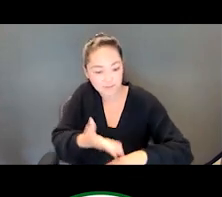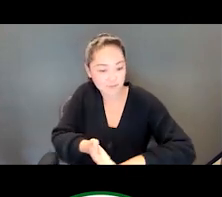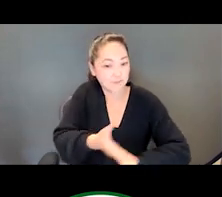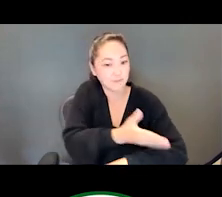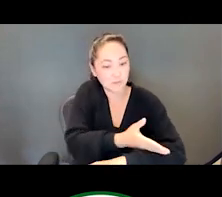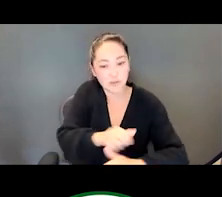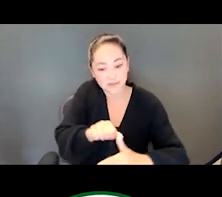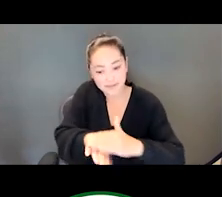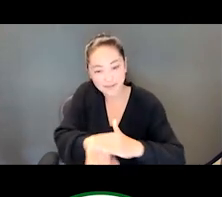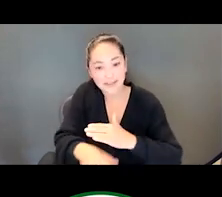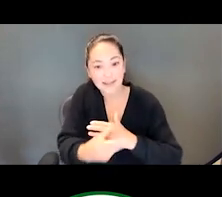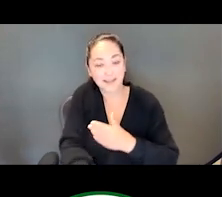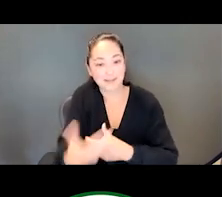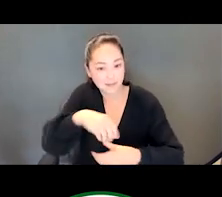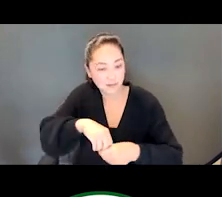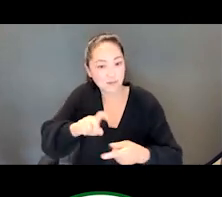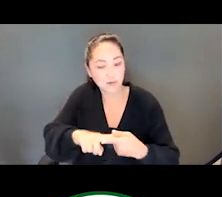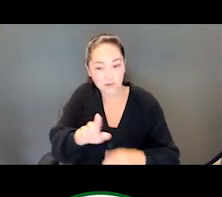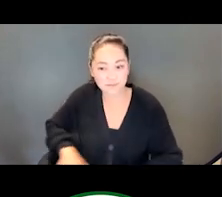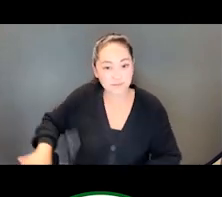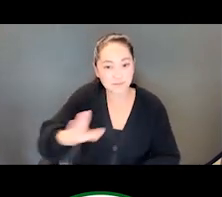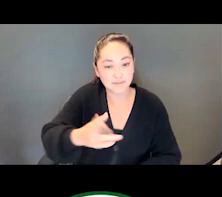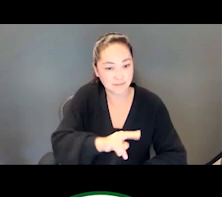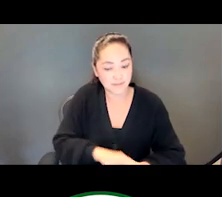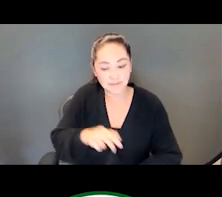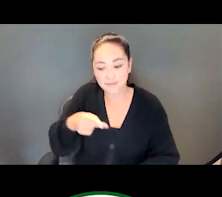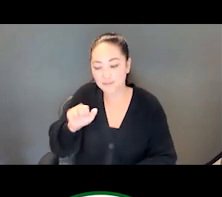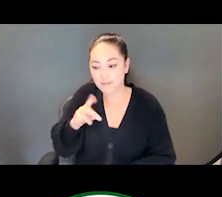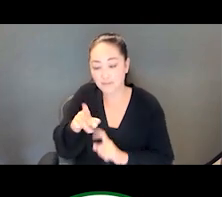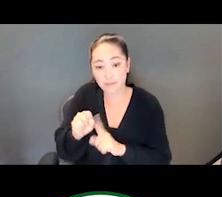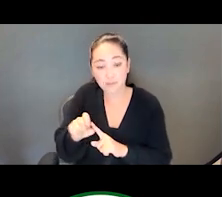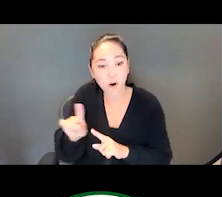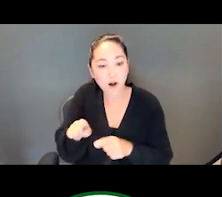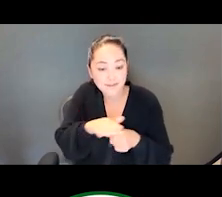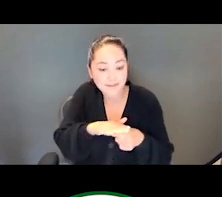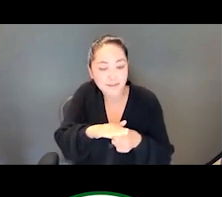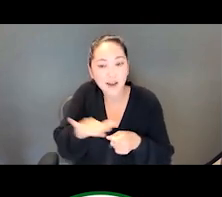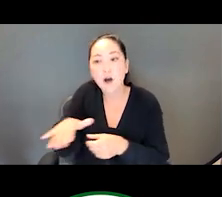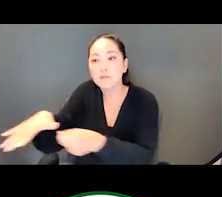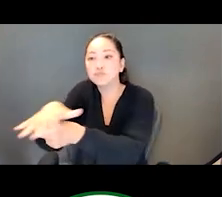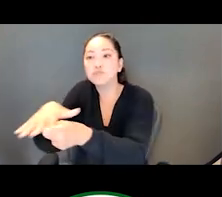there. With that goal, we've had the chance to learn about many solutions, including physical